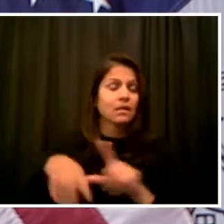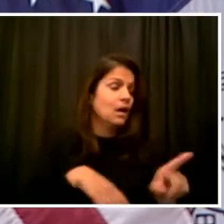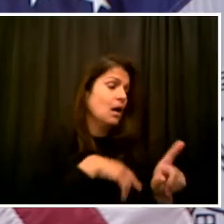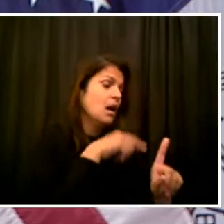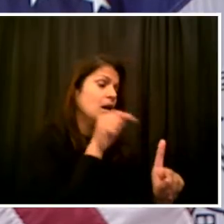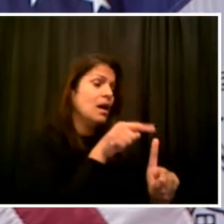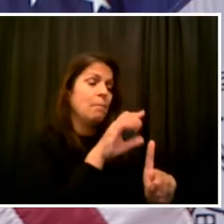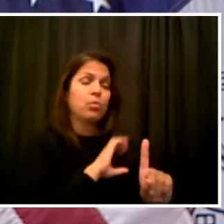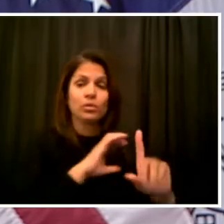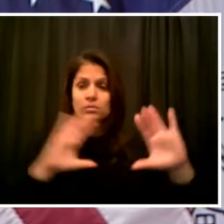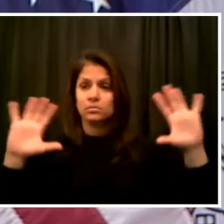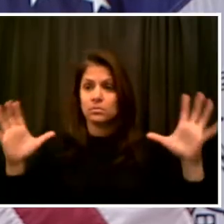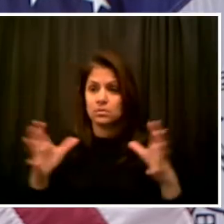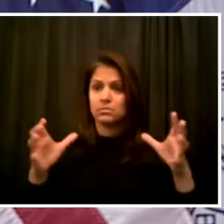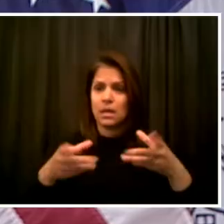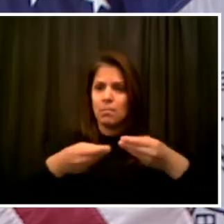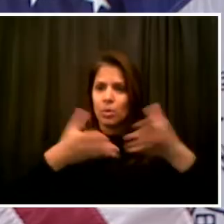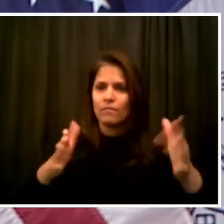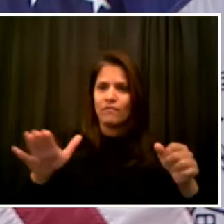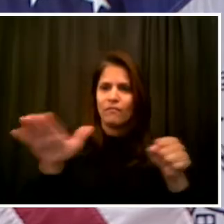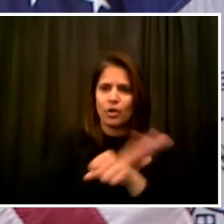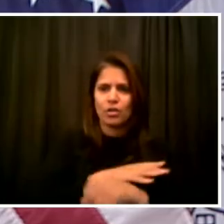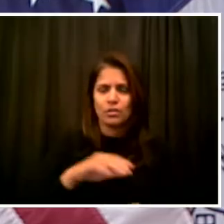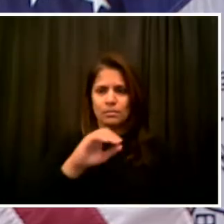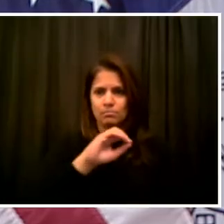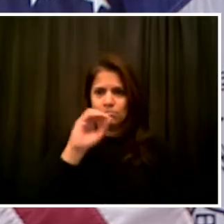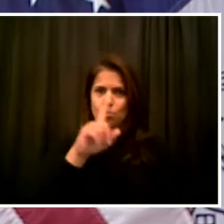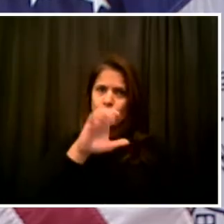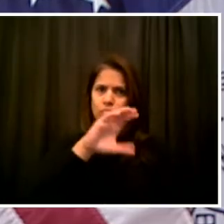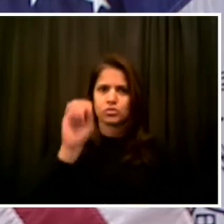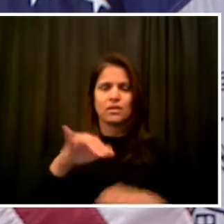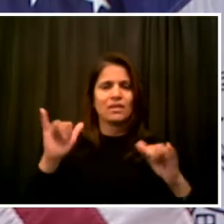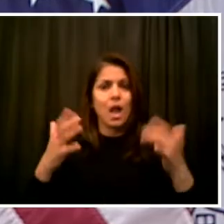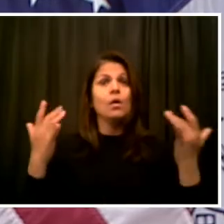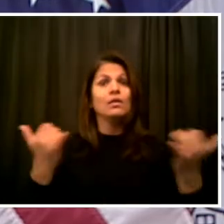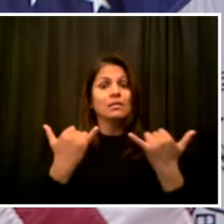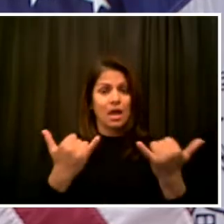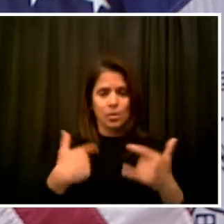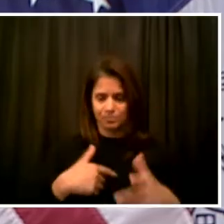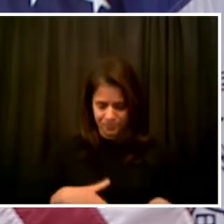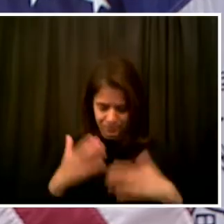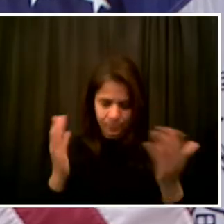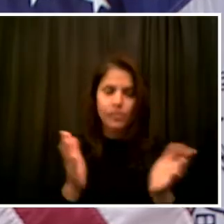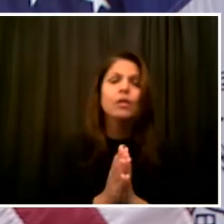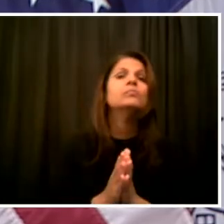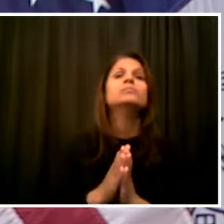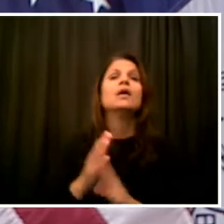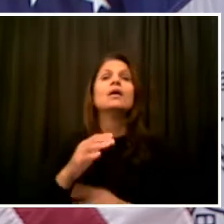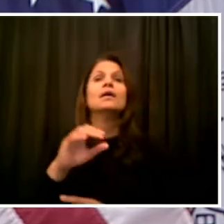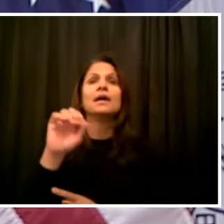PEOPLE. BOTH FIRST RESPONDERS AND POLICE NEEDED HELP. ECSOND WHAT SBA IS SAYING, ED